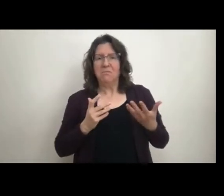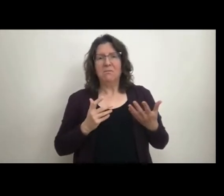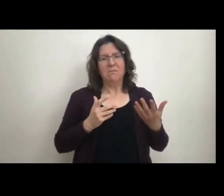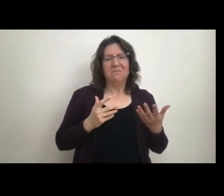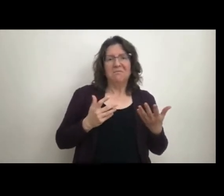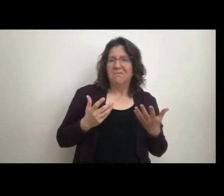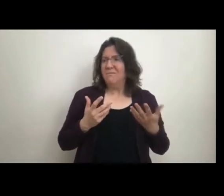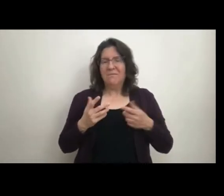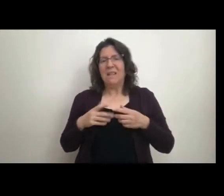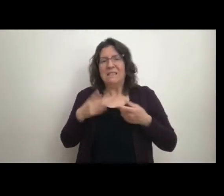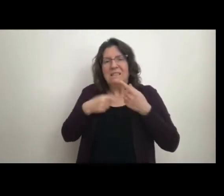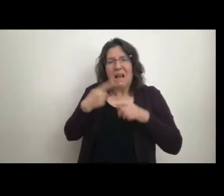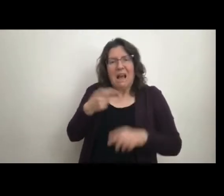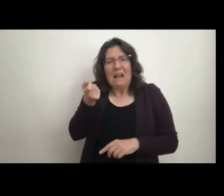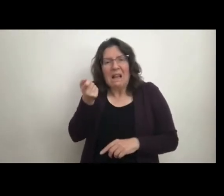This is tolerated.